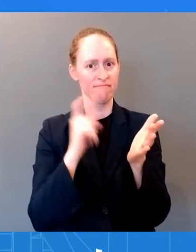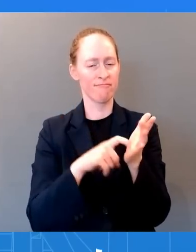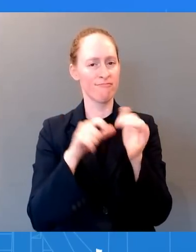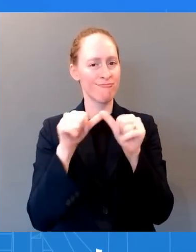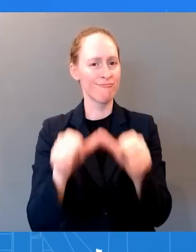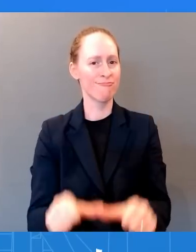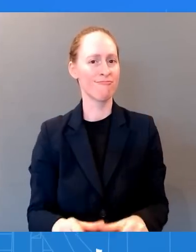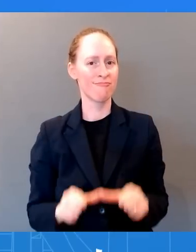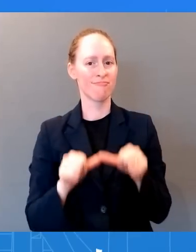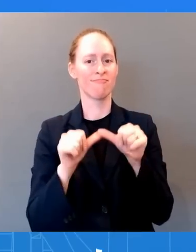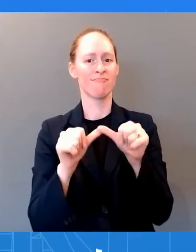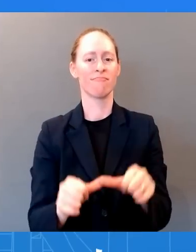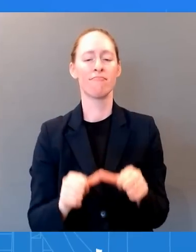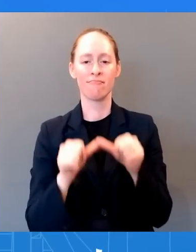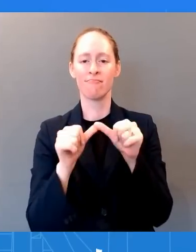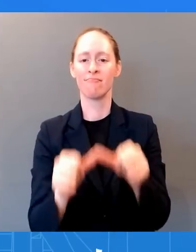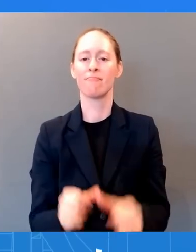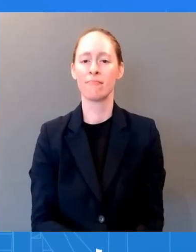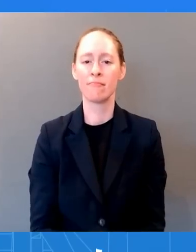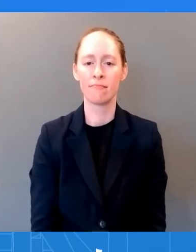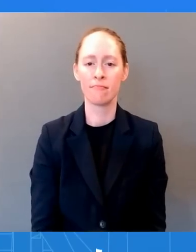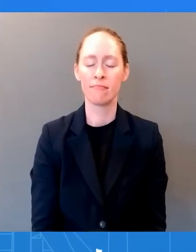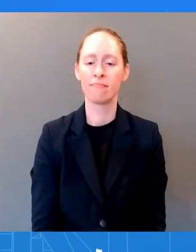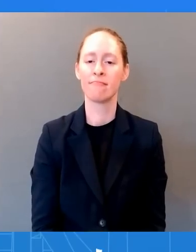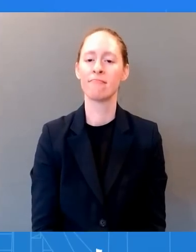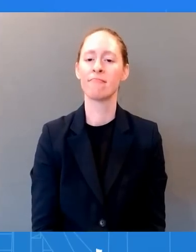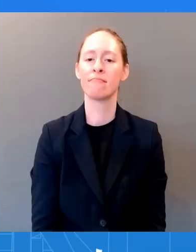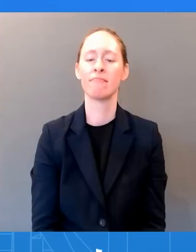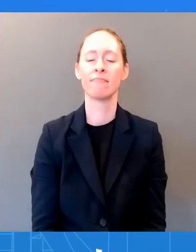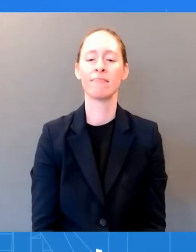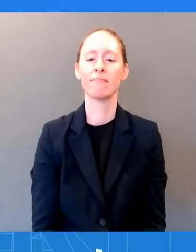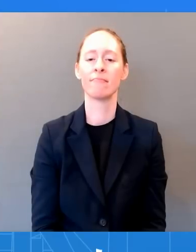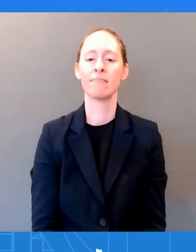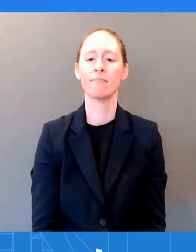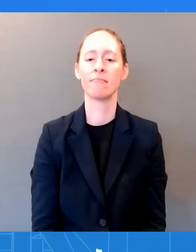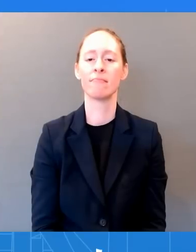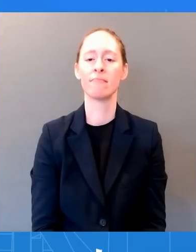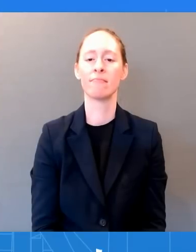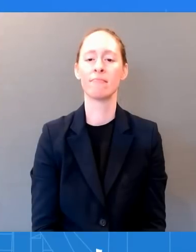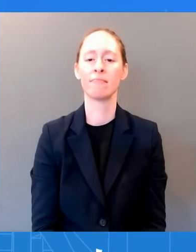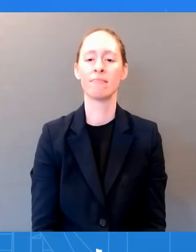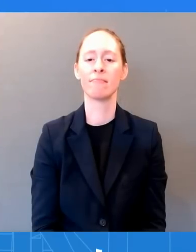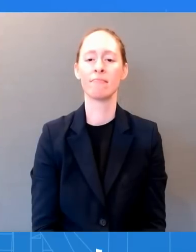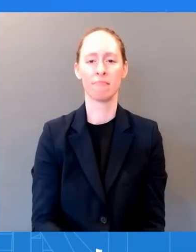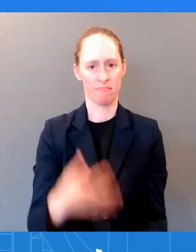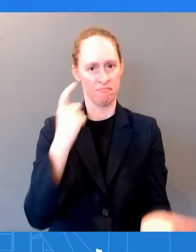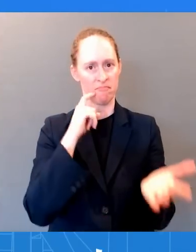Prices in the aggregate had no increase versus the prior month. And this morning, we lear- -- and yesterday morning --